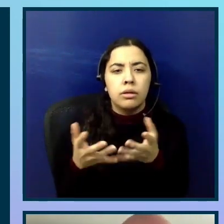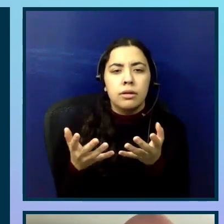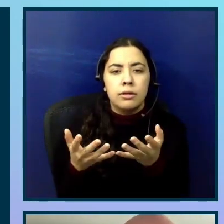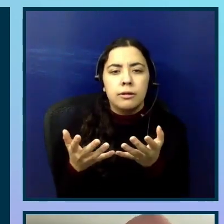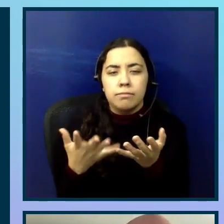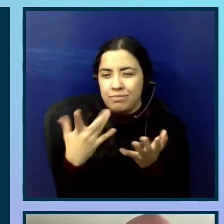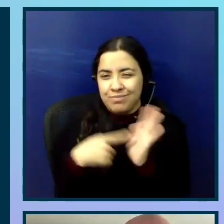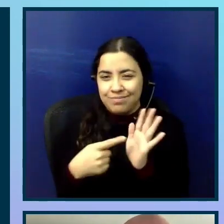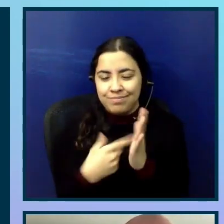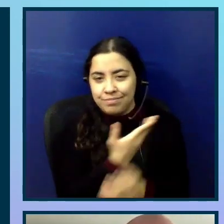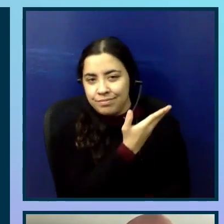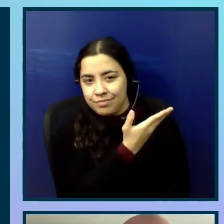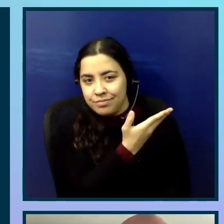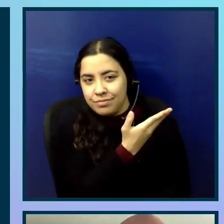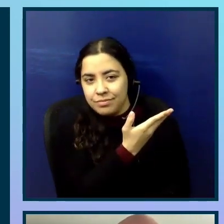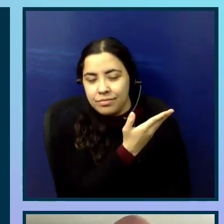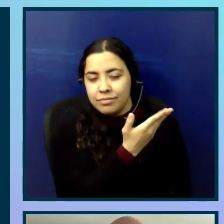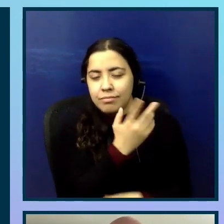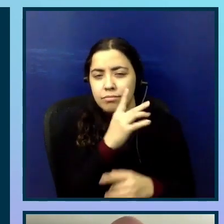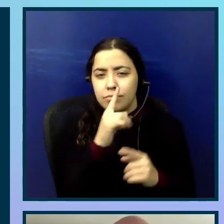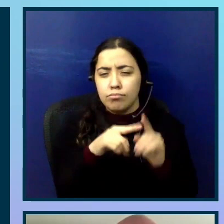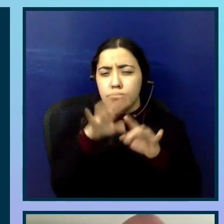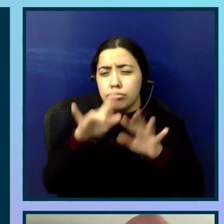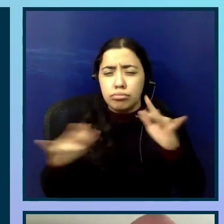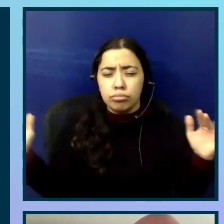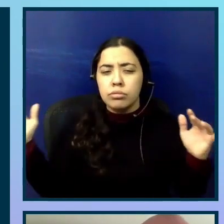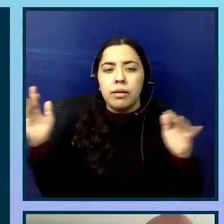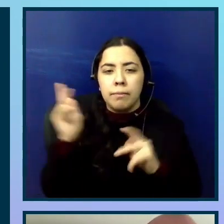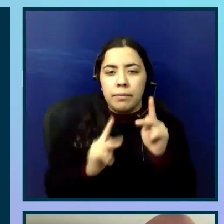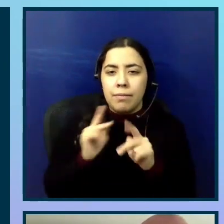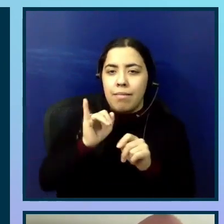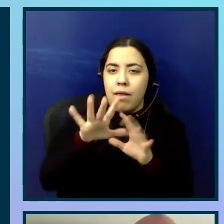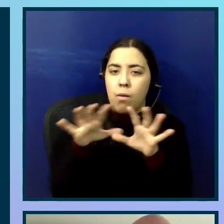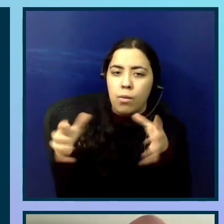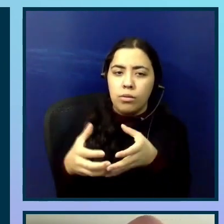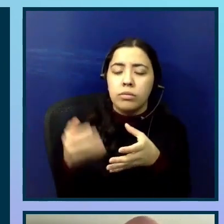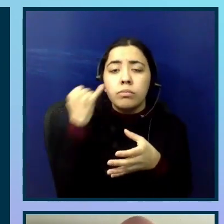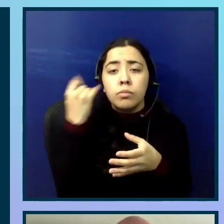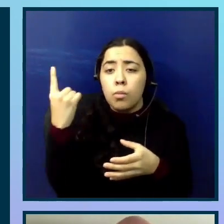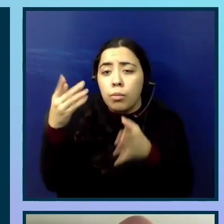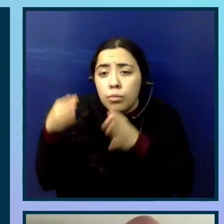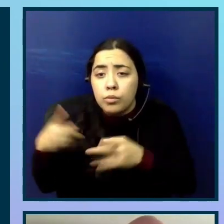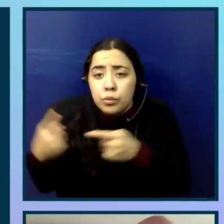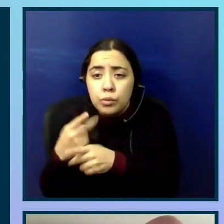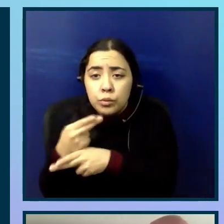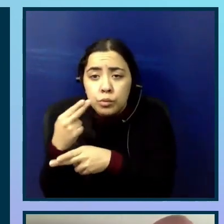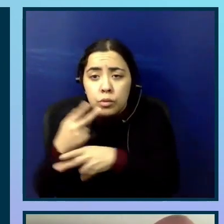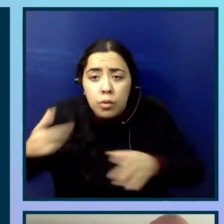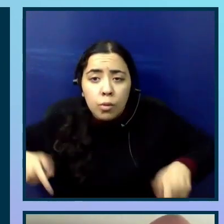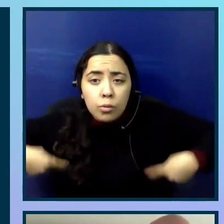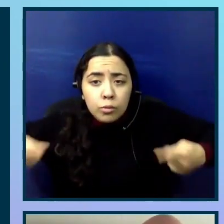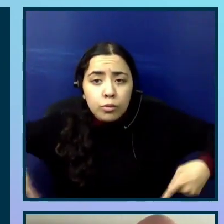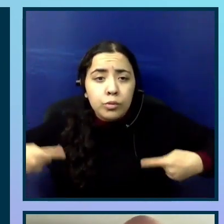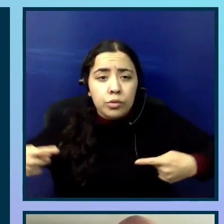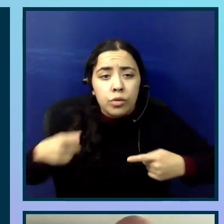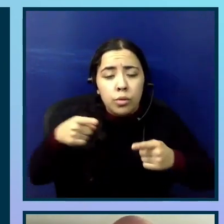of people within that organization, you have a wheelchair user, someone who's vision impaired and uses a cane,